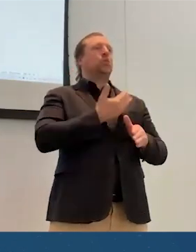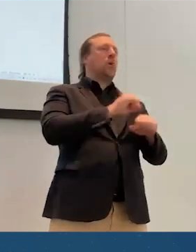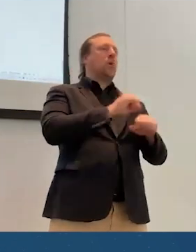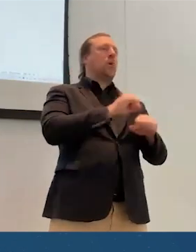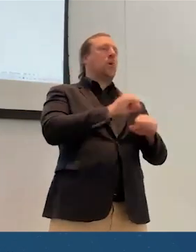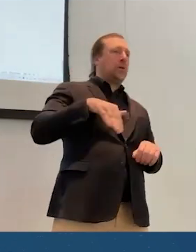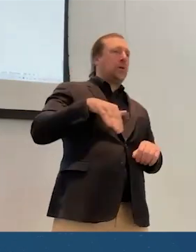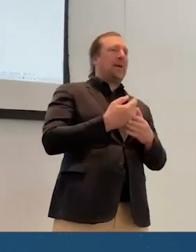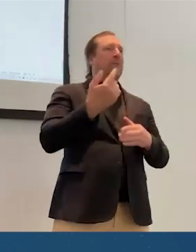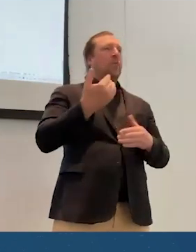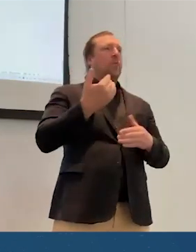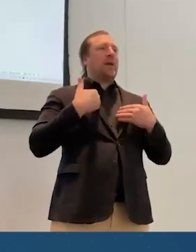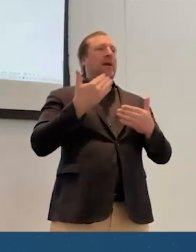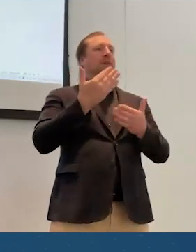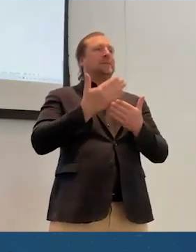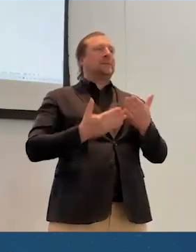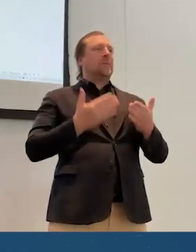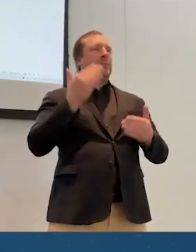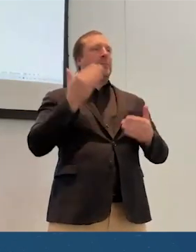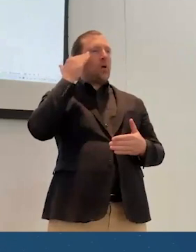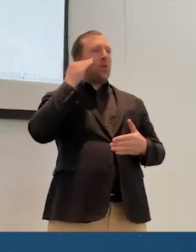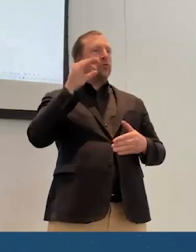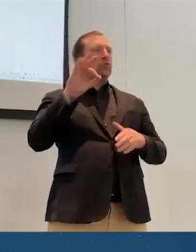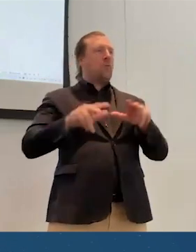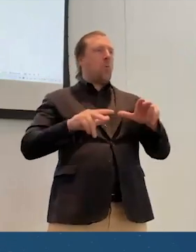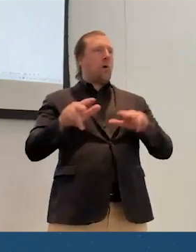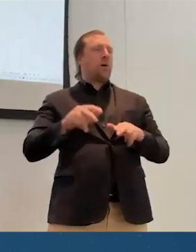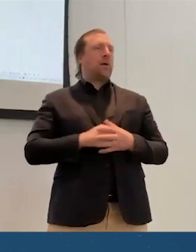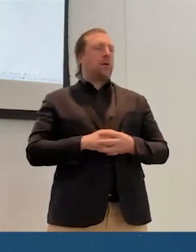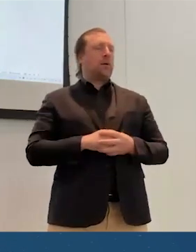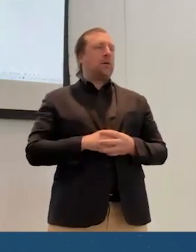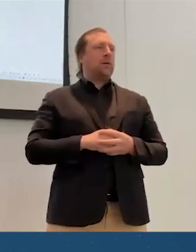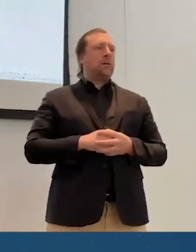Any mental models that they have in mind, that they had,